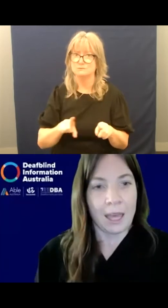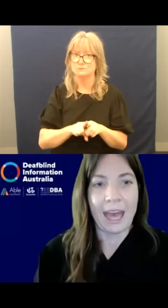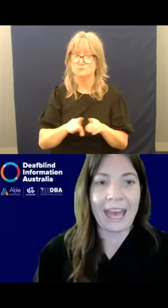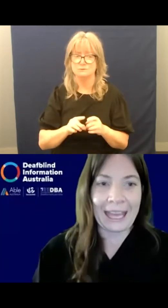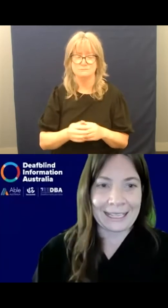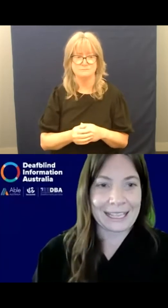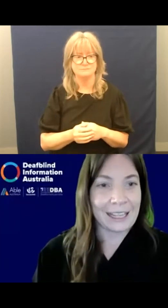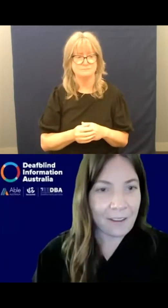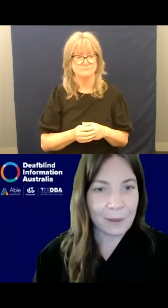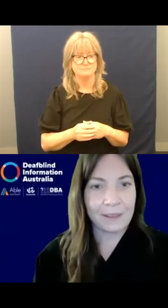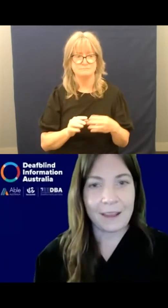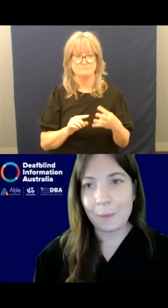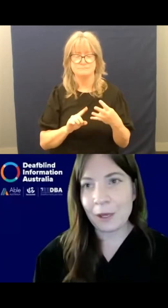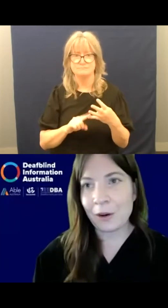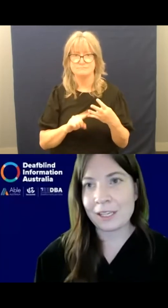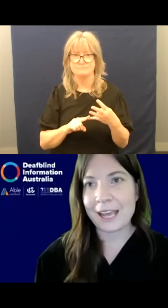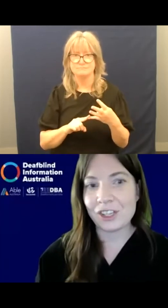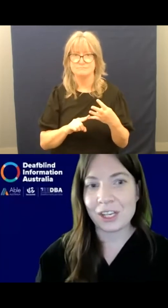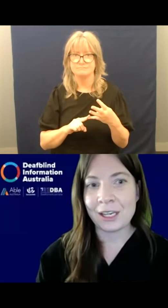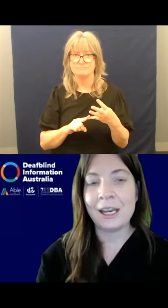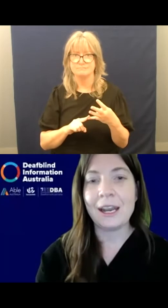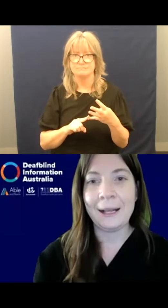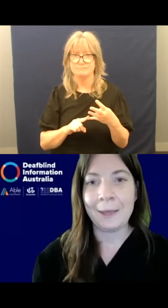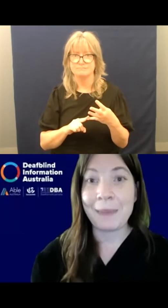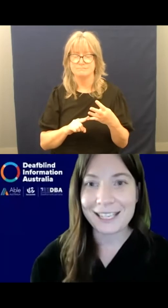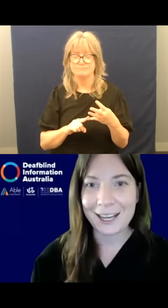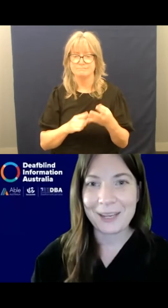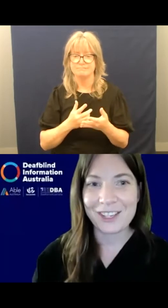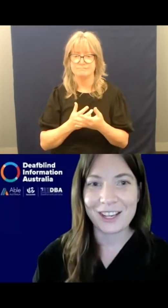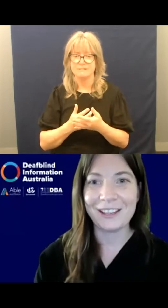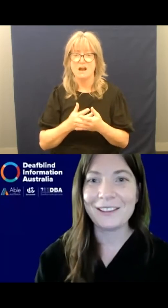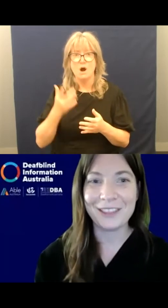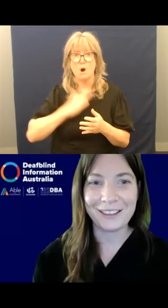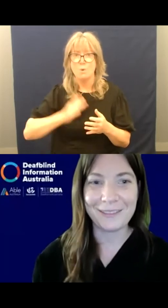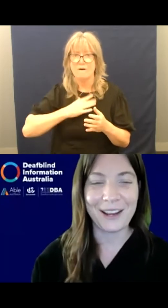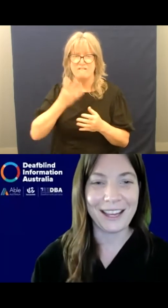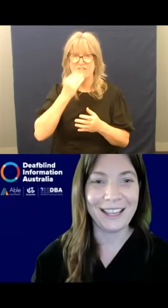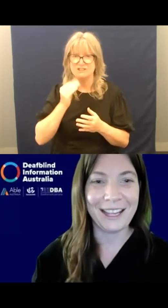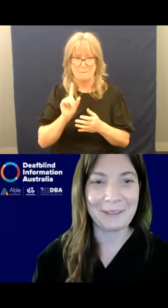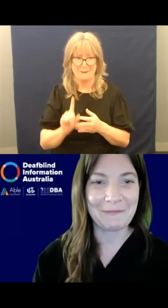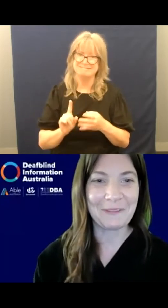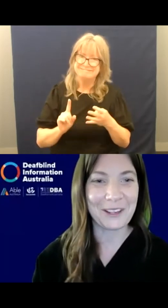And the last one is set up and orientation, I meant to get a picture for this, but I forgot to.